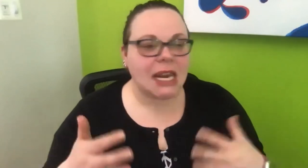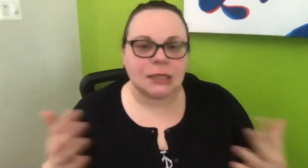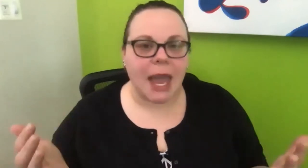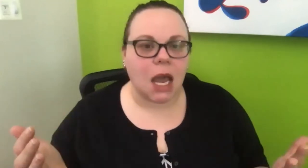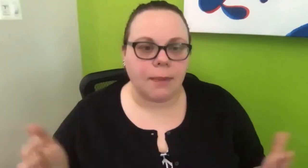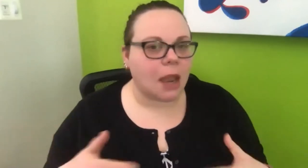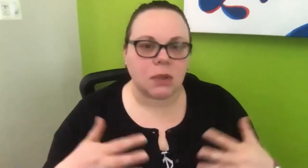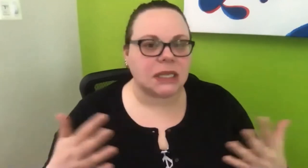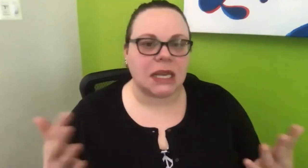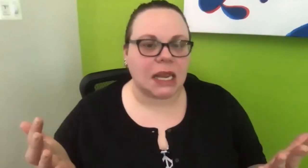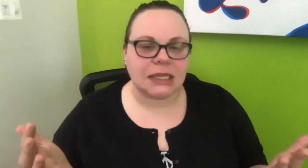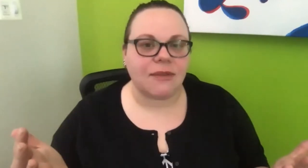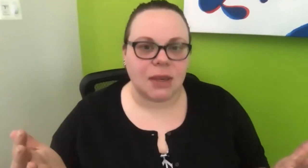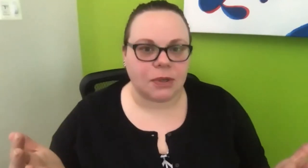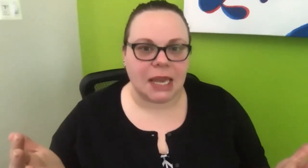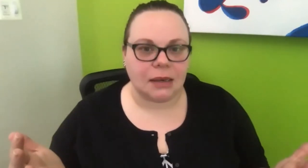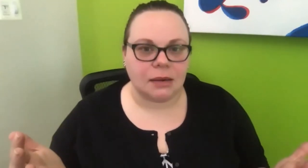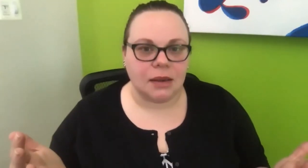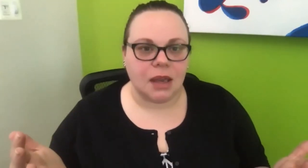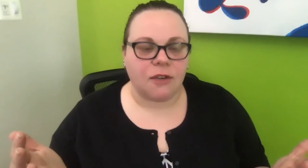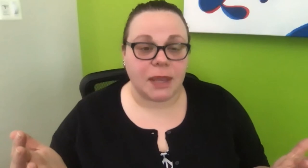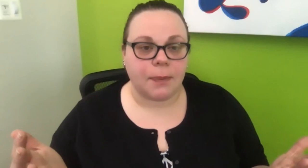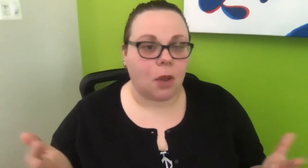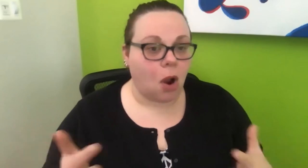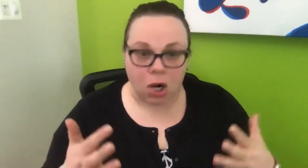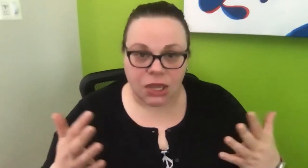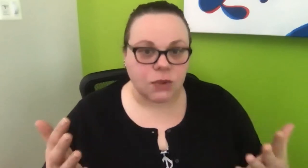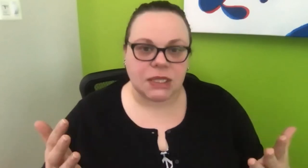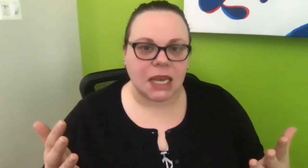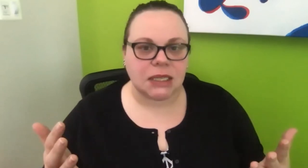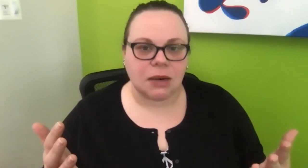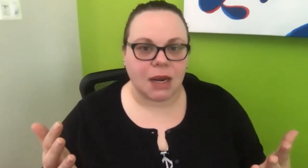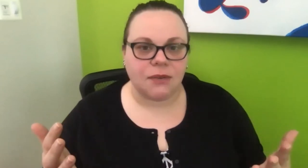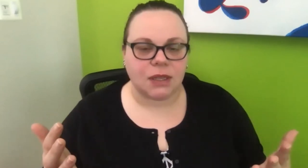Now we’re seeing, like, 70 percent of people are enthusiastic and ready for this election.